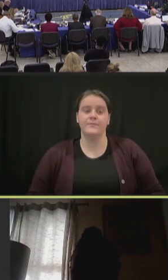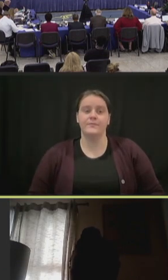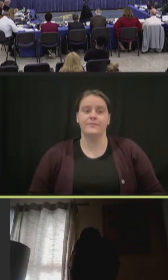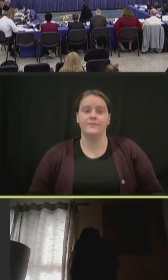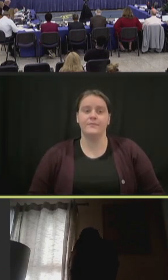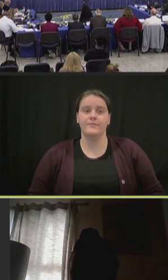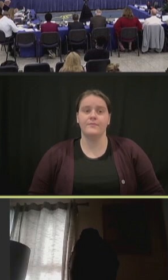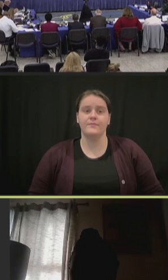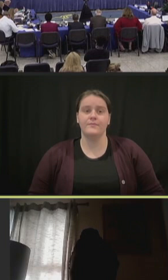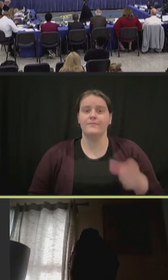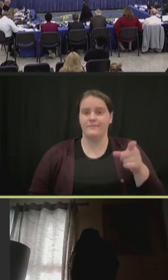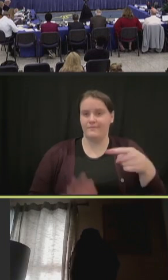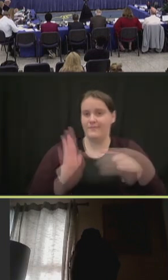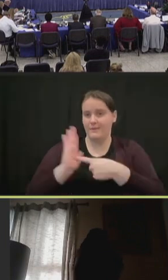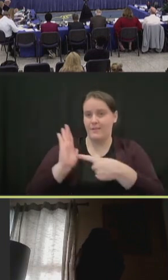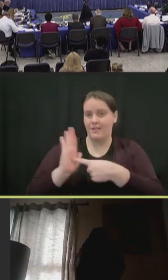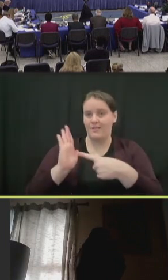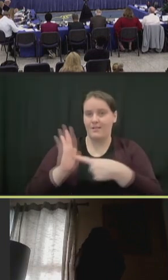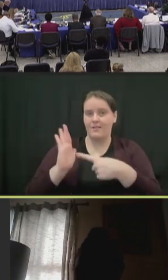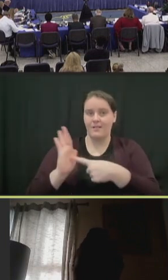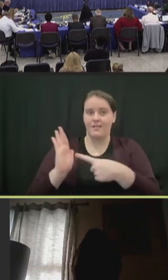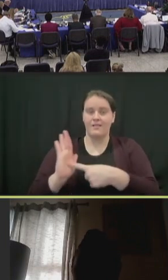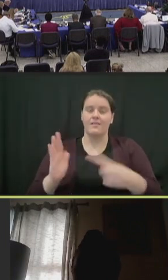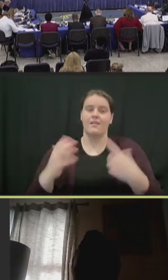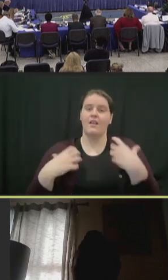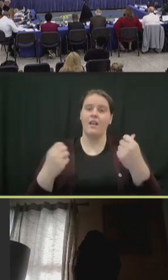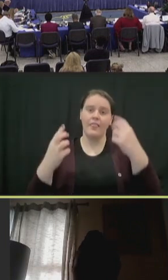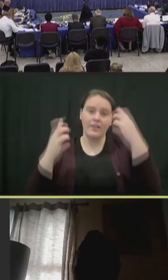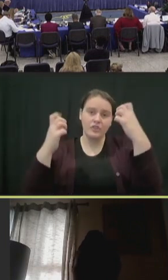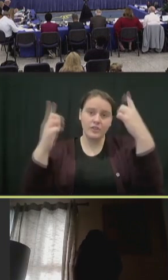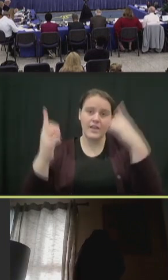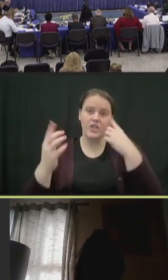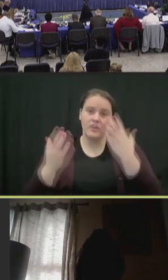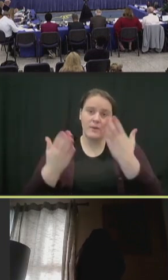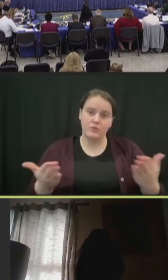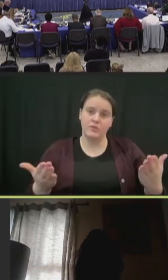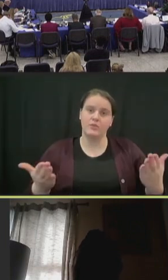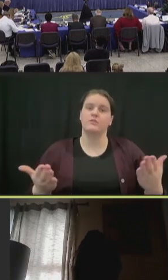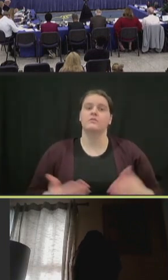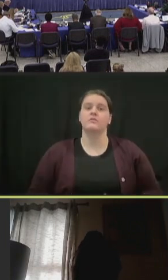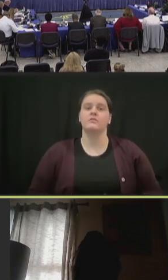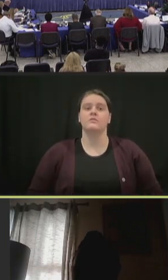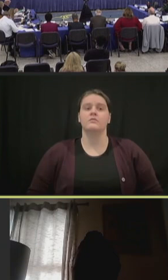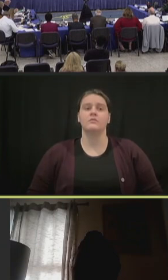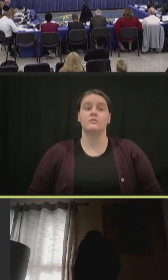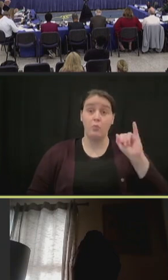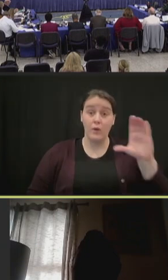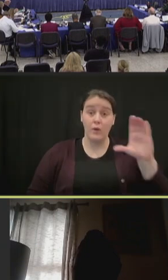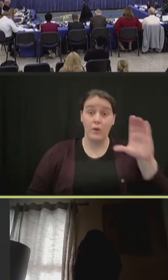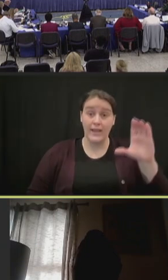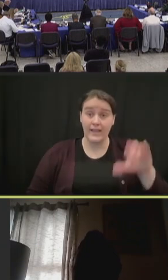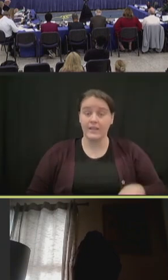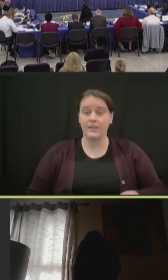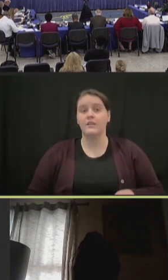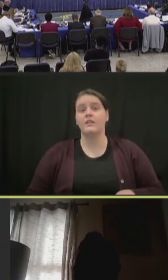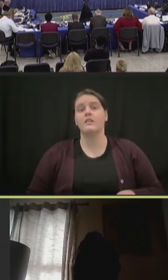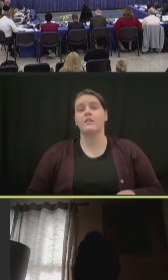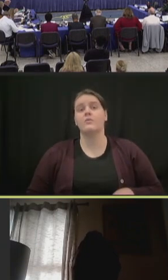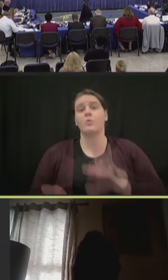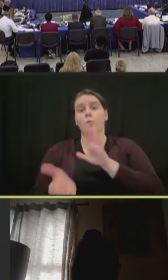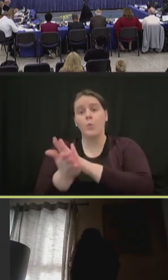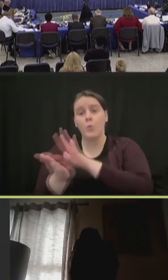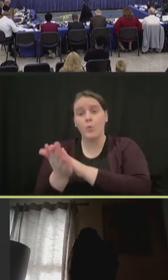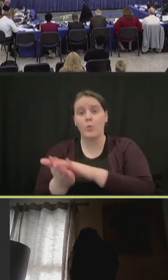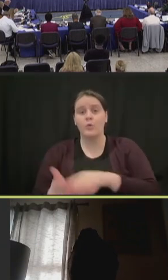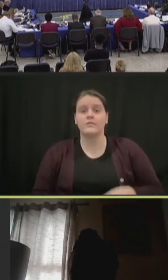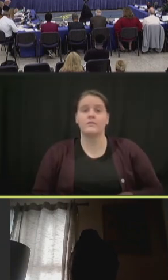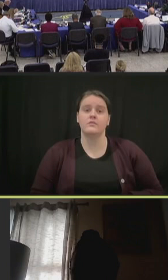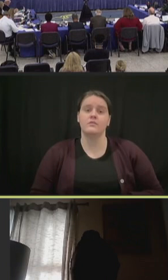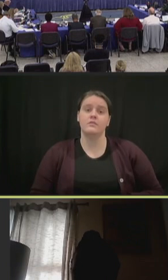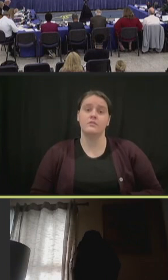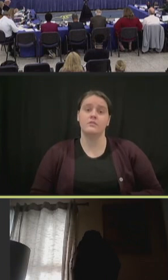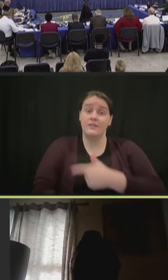These are some of the health education materials on WIC program, on schools, on vaccination,